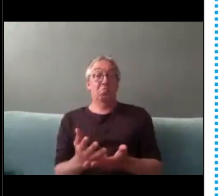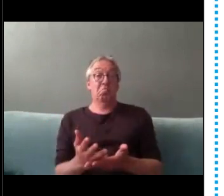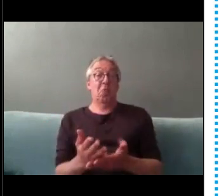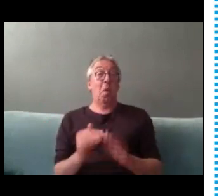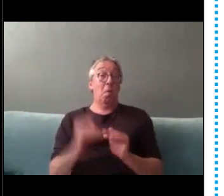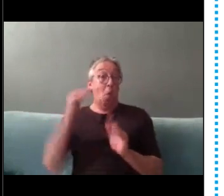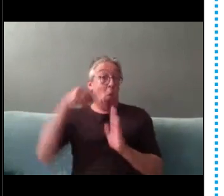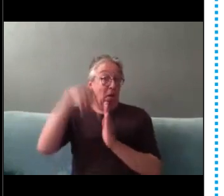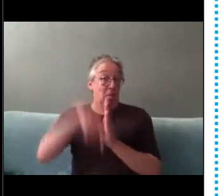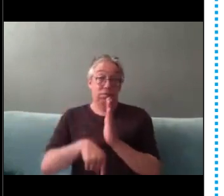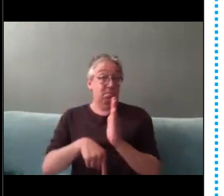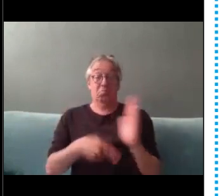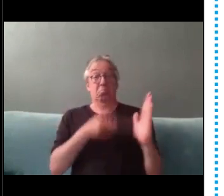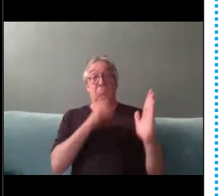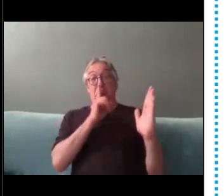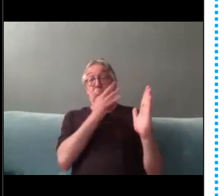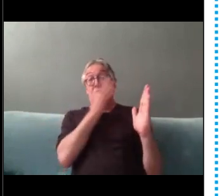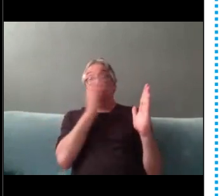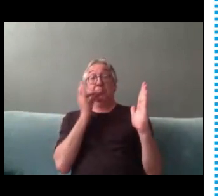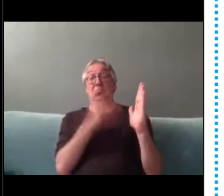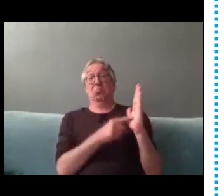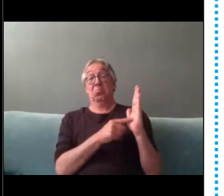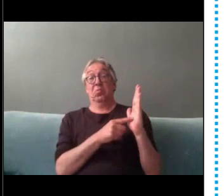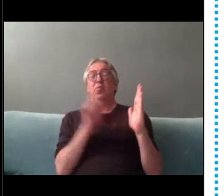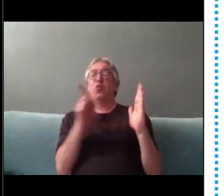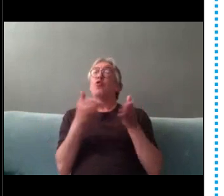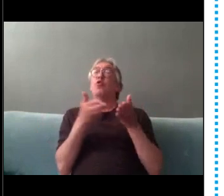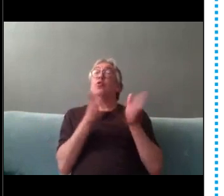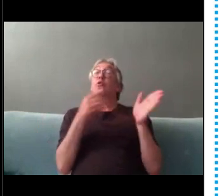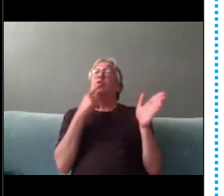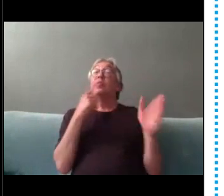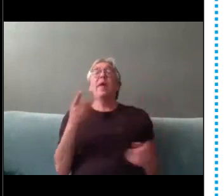But in general it states this information should be accessible